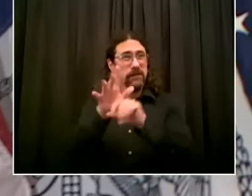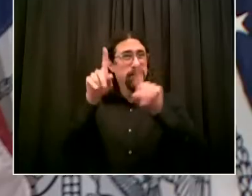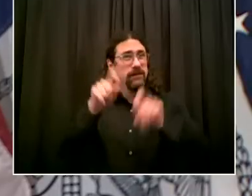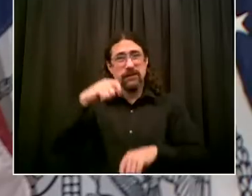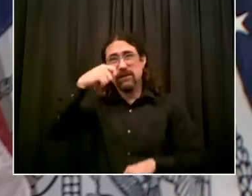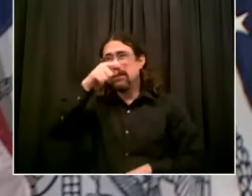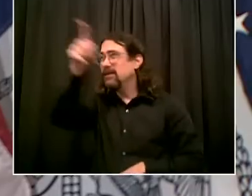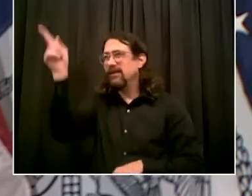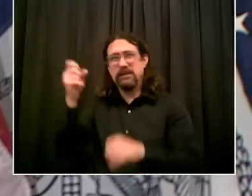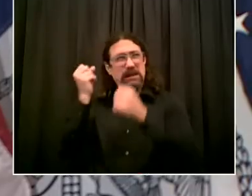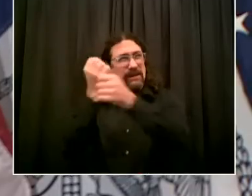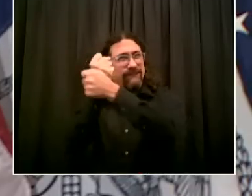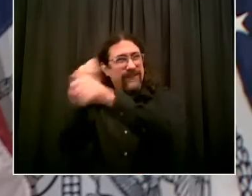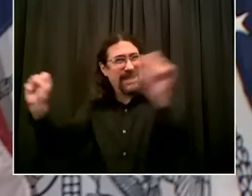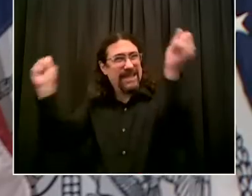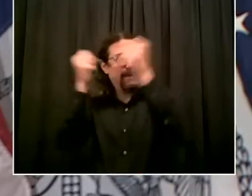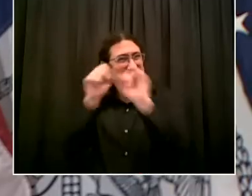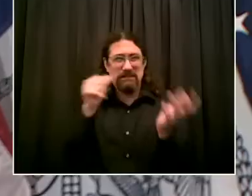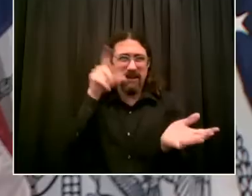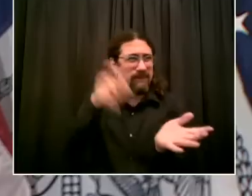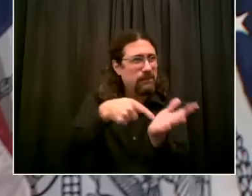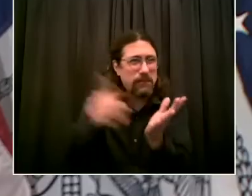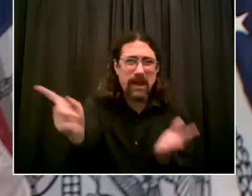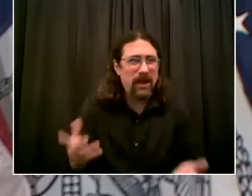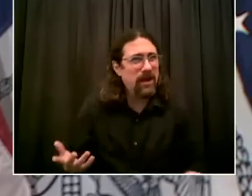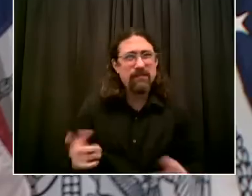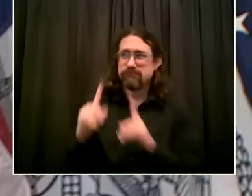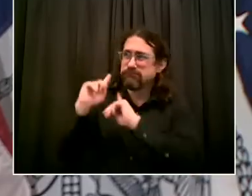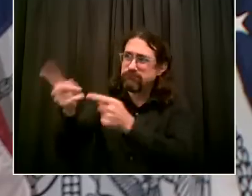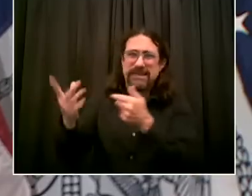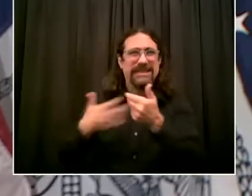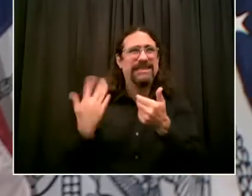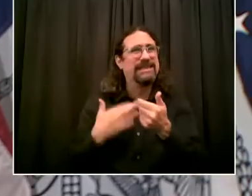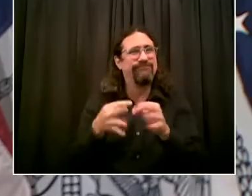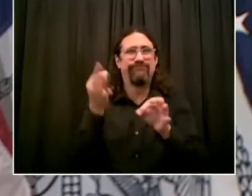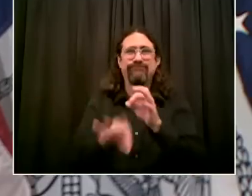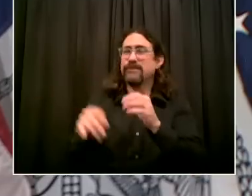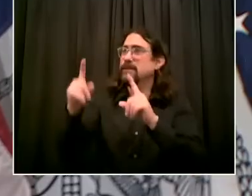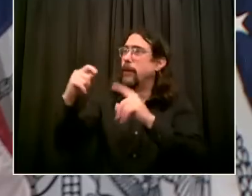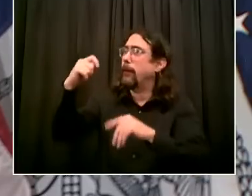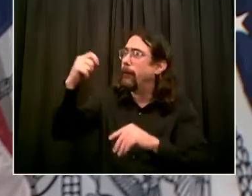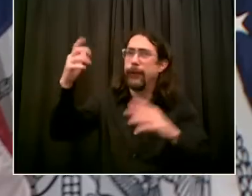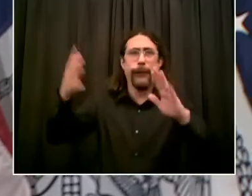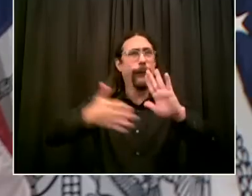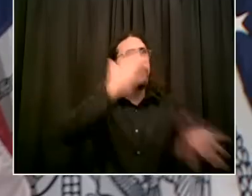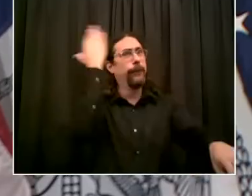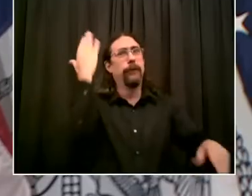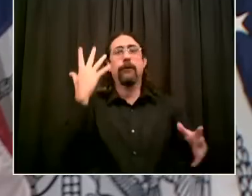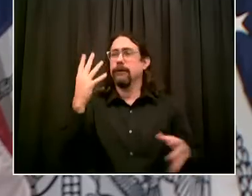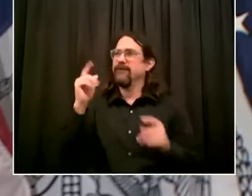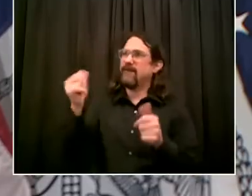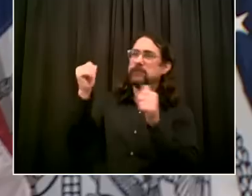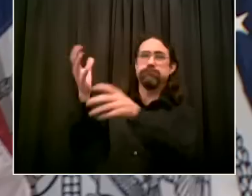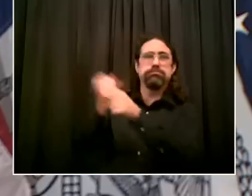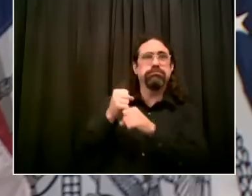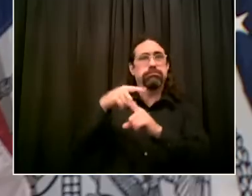AVAILABLE. HE WILL MAKE A HUGGE DIFFERENCE TO EVERYONE. WE KNOW, AS THE RESTRICTTIONS RAE